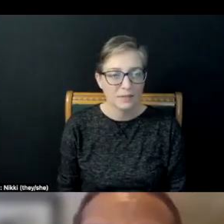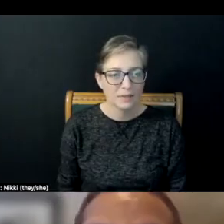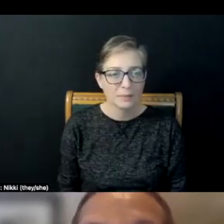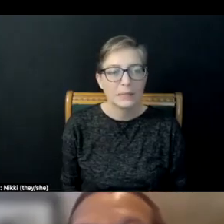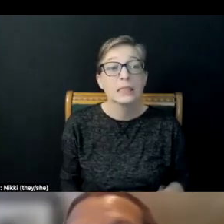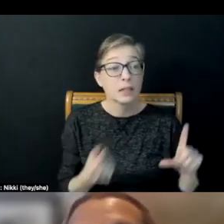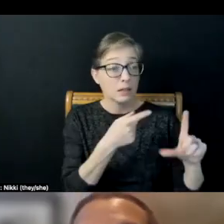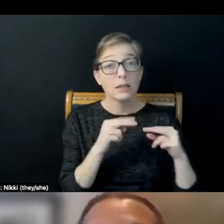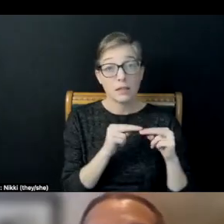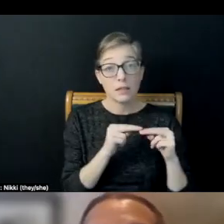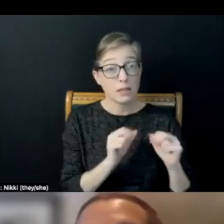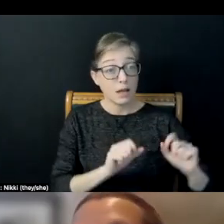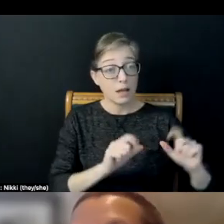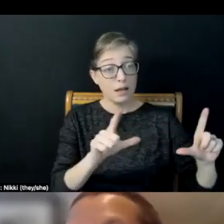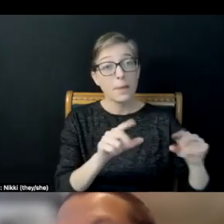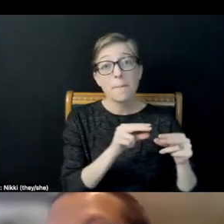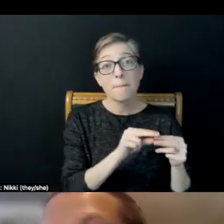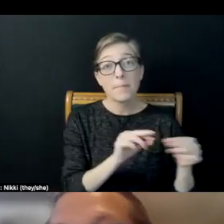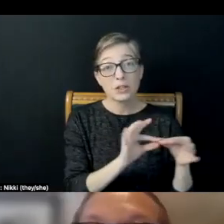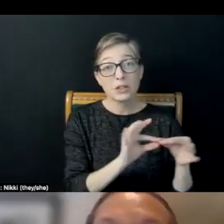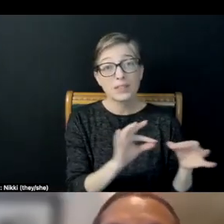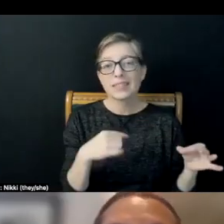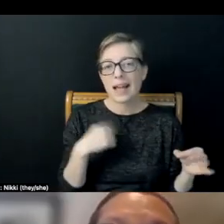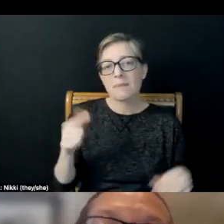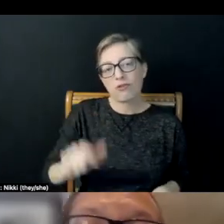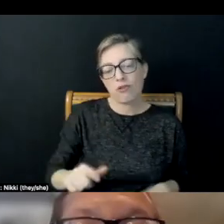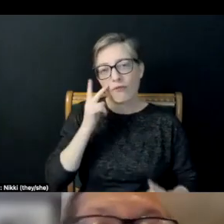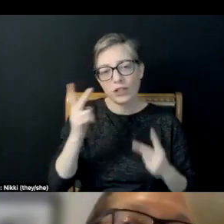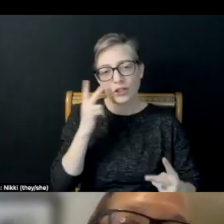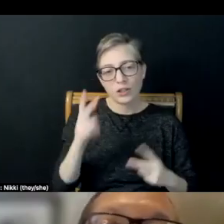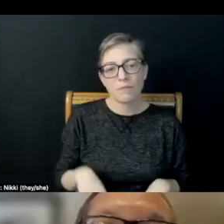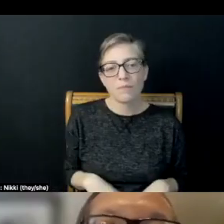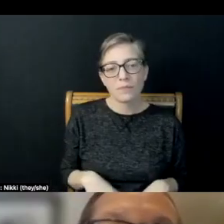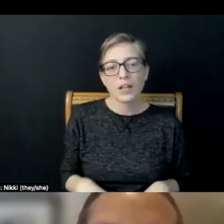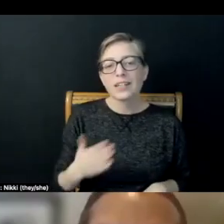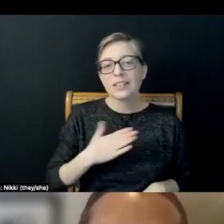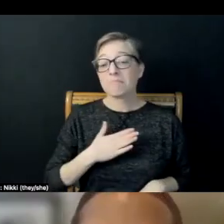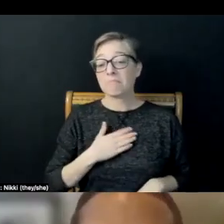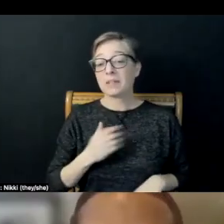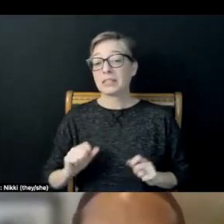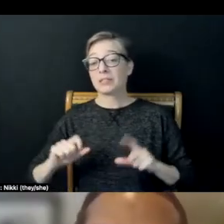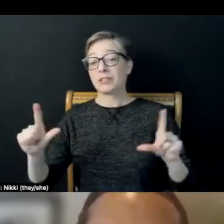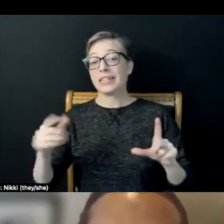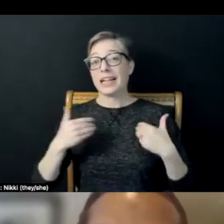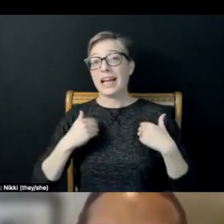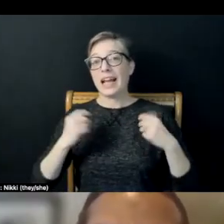so whereas I have all sort of magnifiers and fun things on my side of the screen, you can't see any of those and as you can imagine,